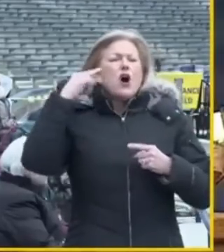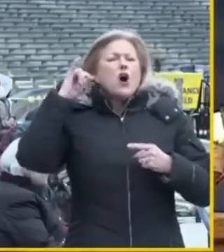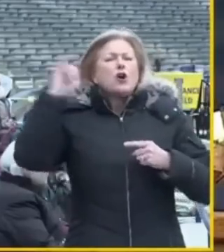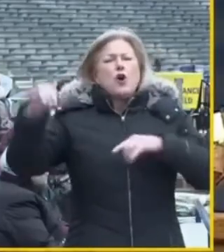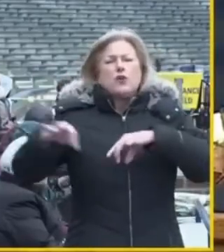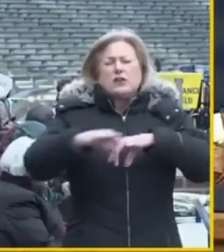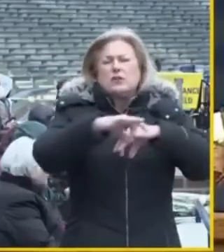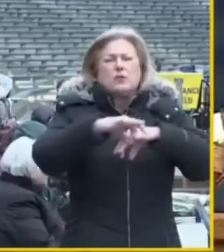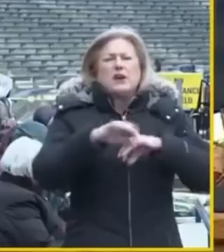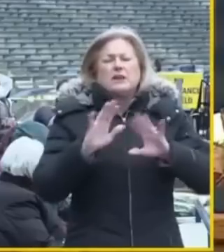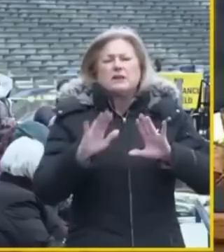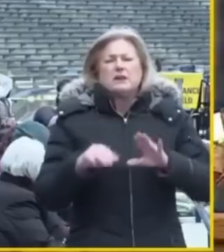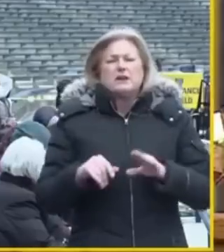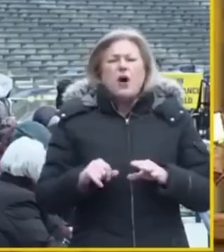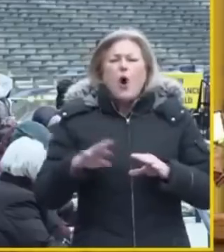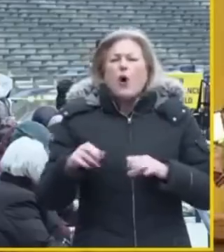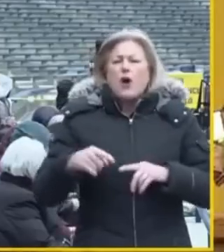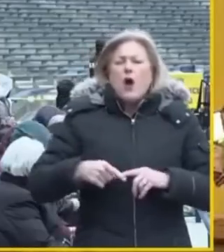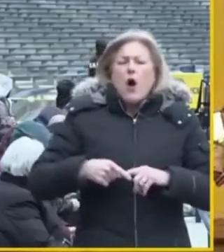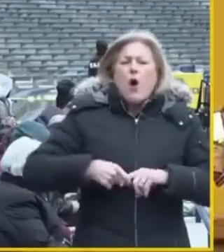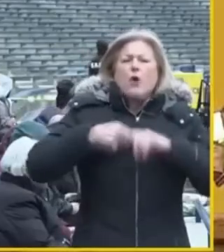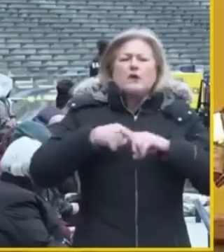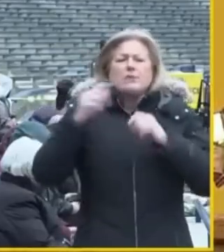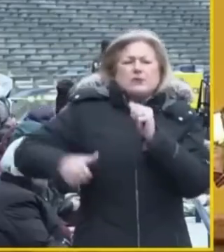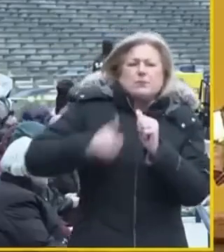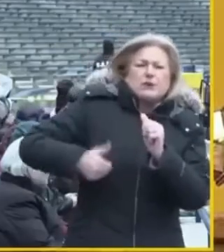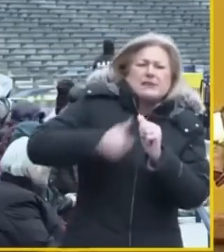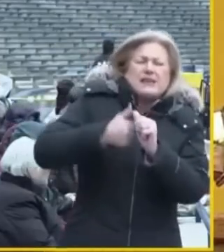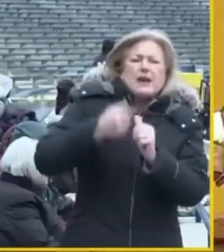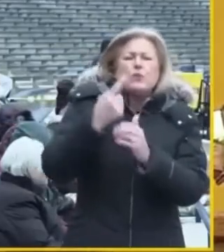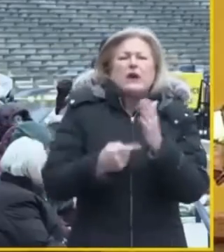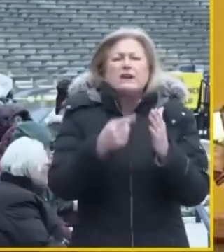or that you should wait to pursue that which lights you up.